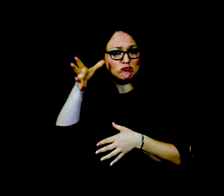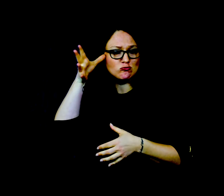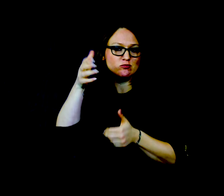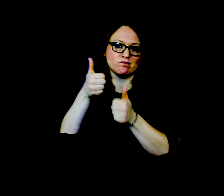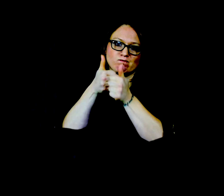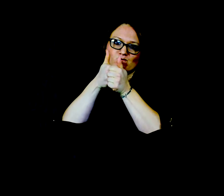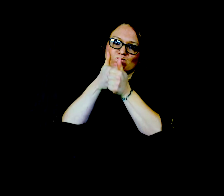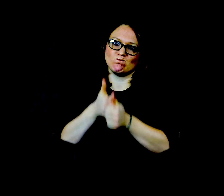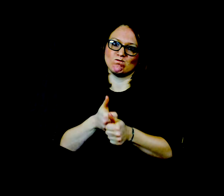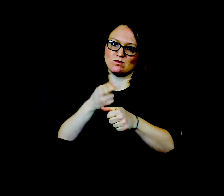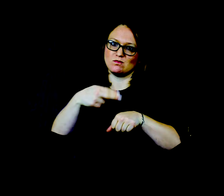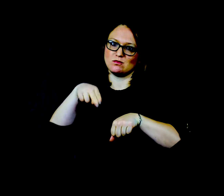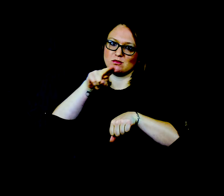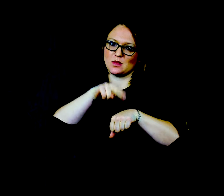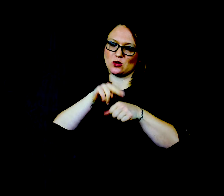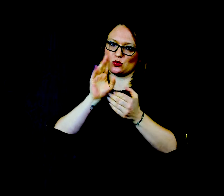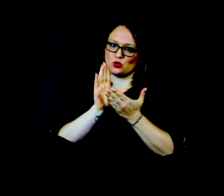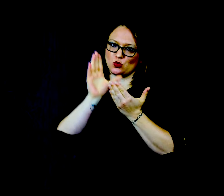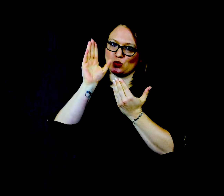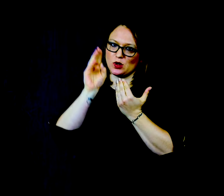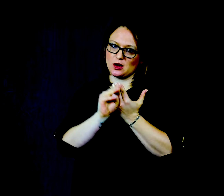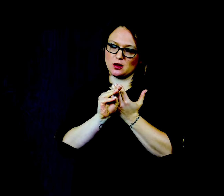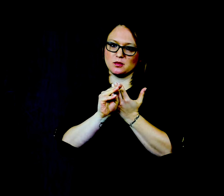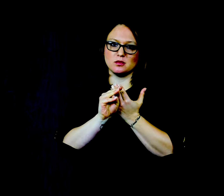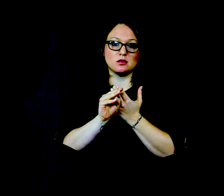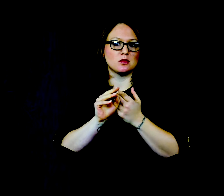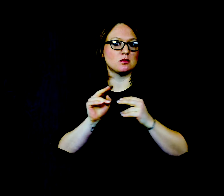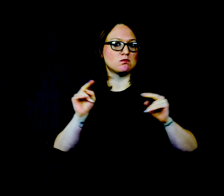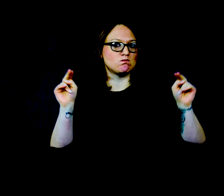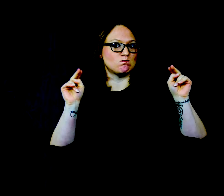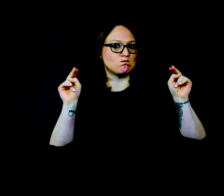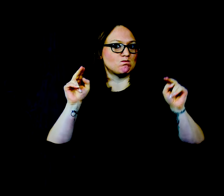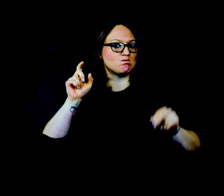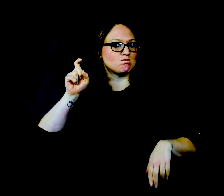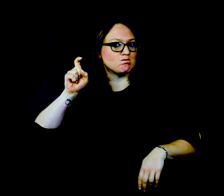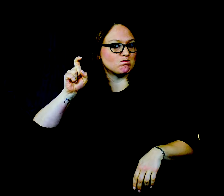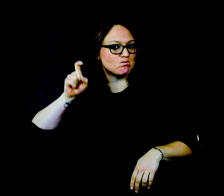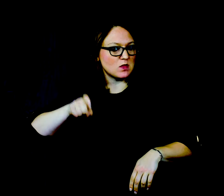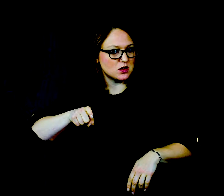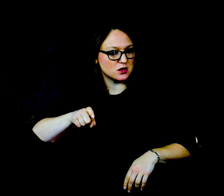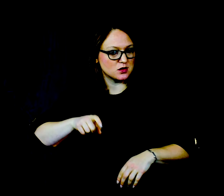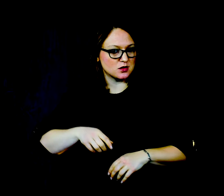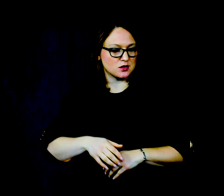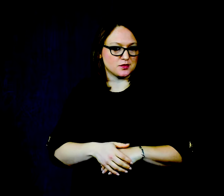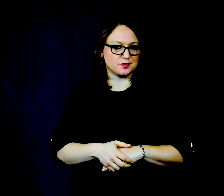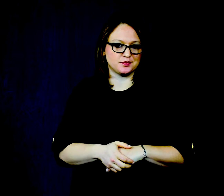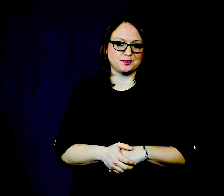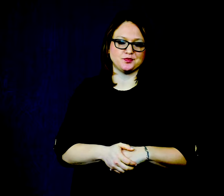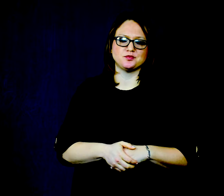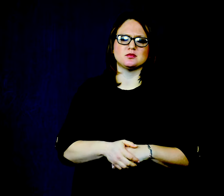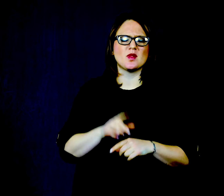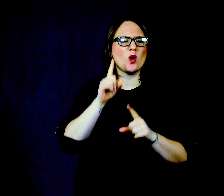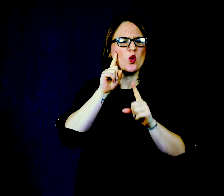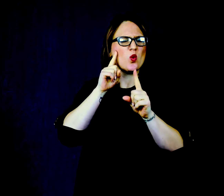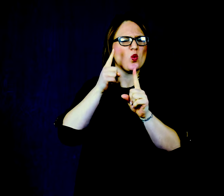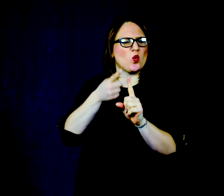schooling through a national curriculum without bias.